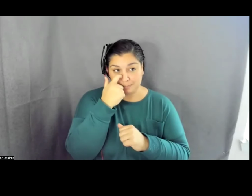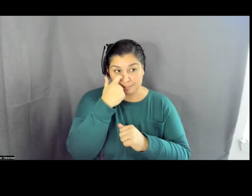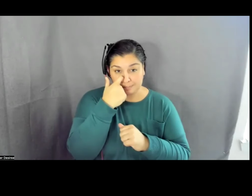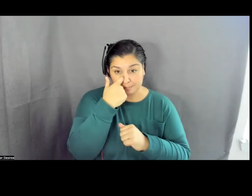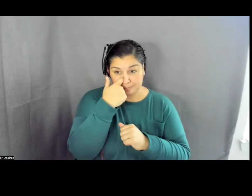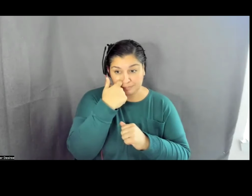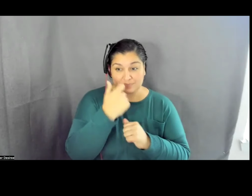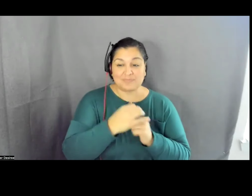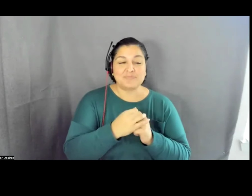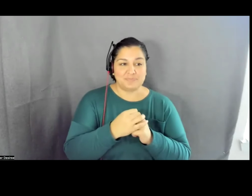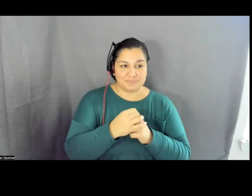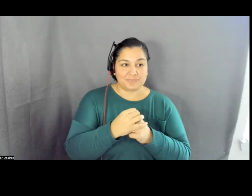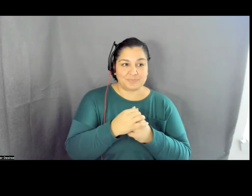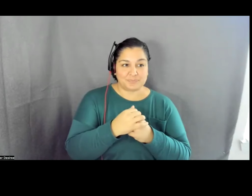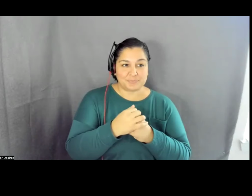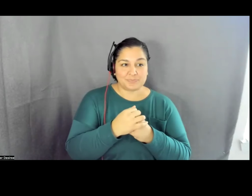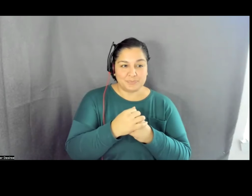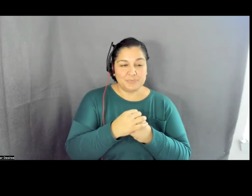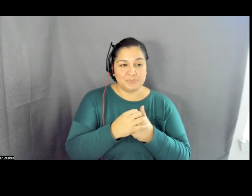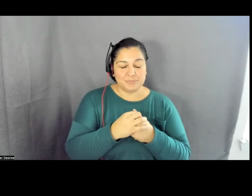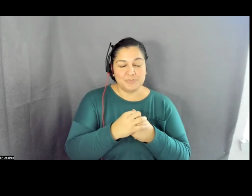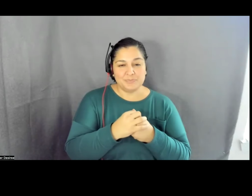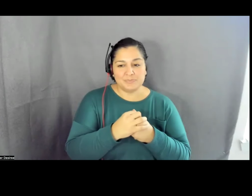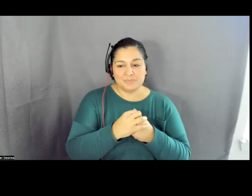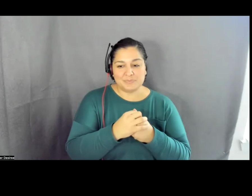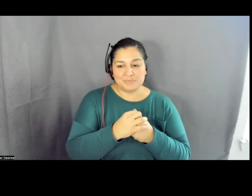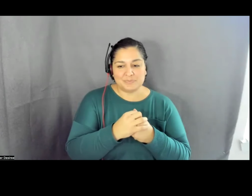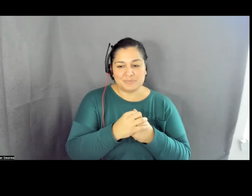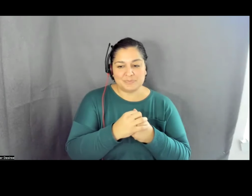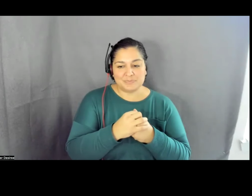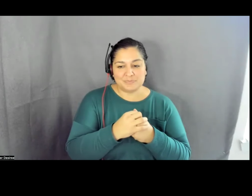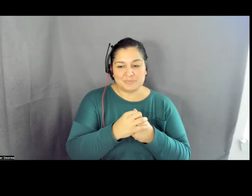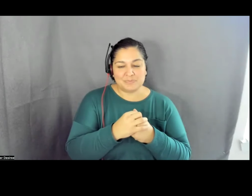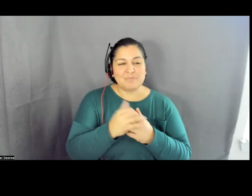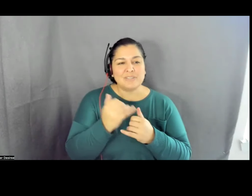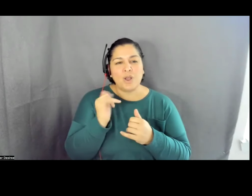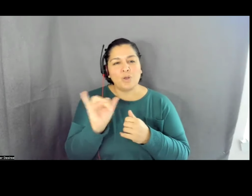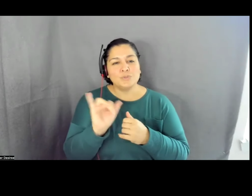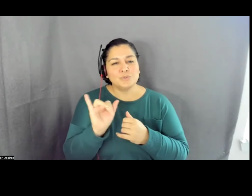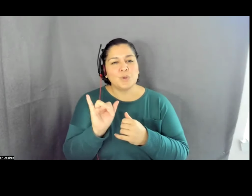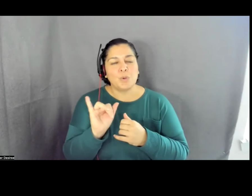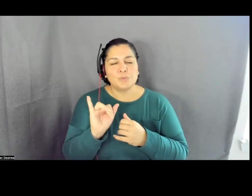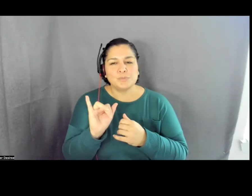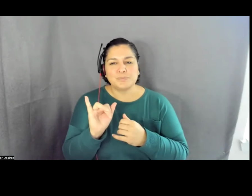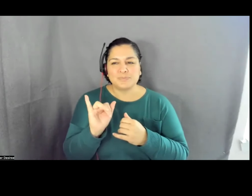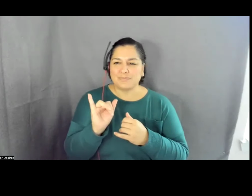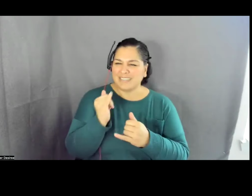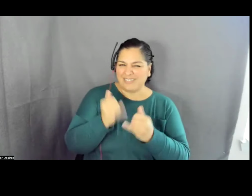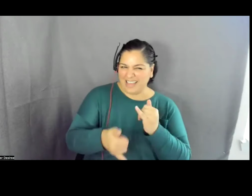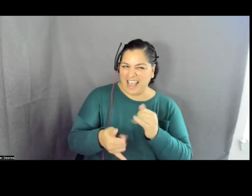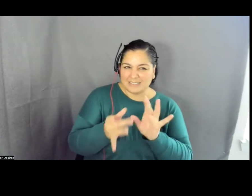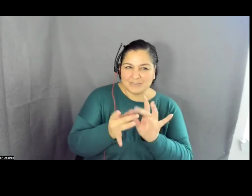And, then lastly, I was just thinking that I would share a little bit about our work with this,